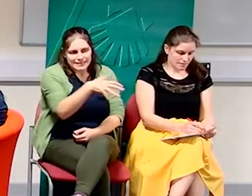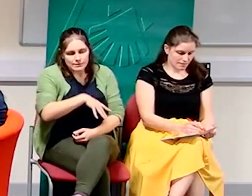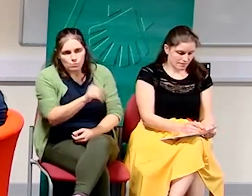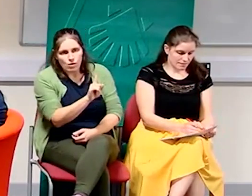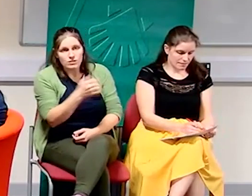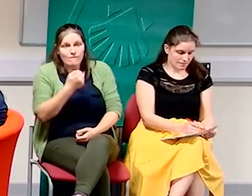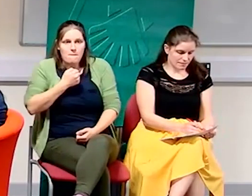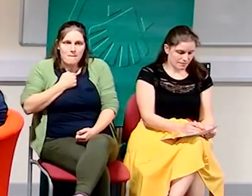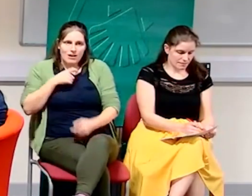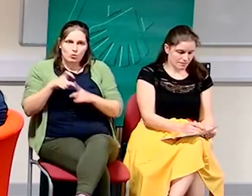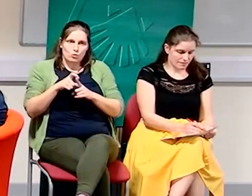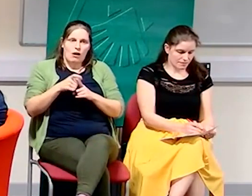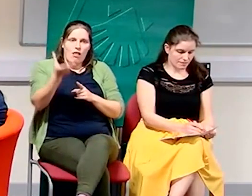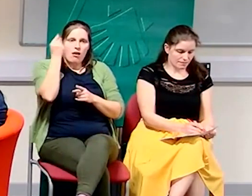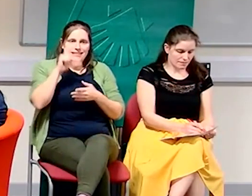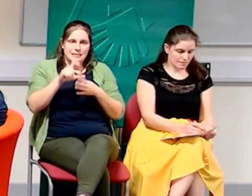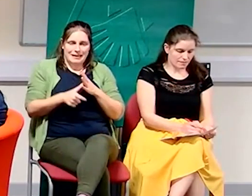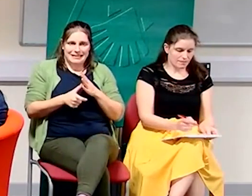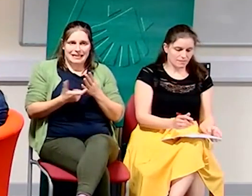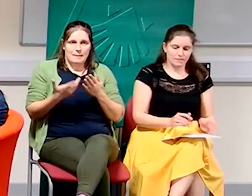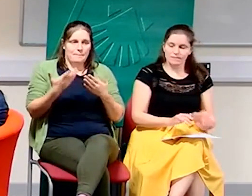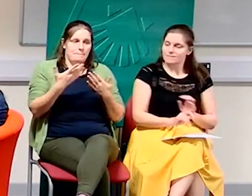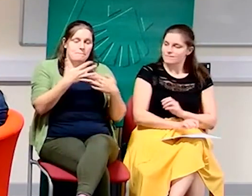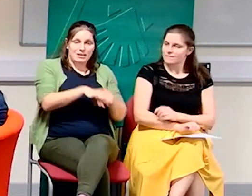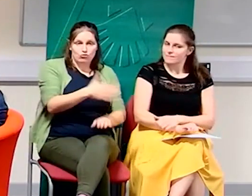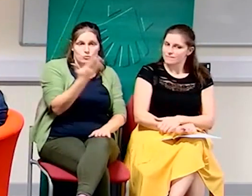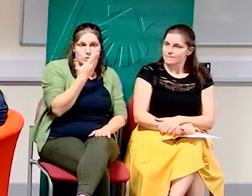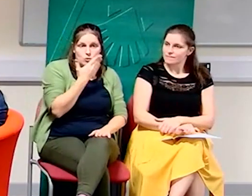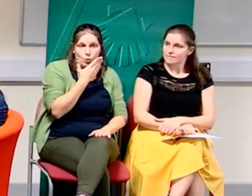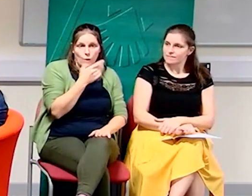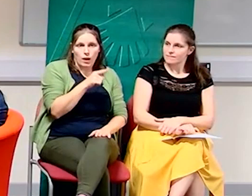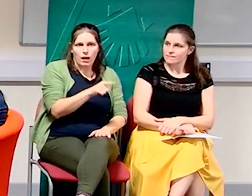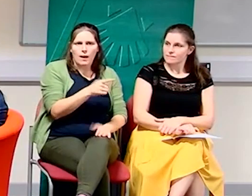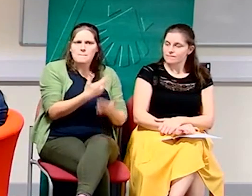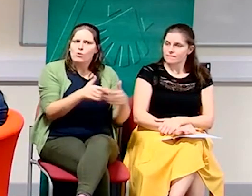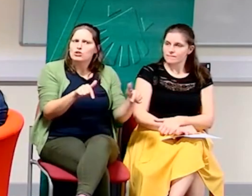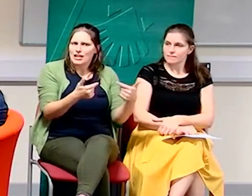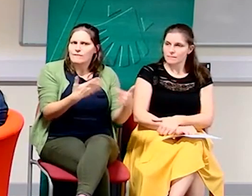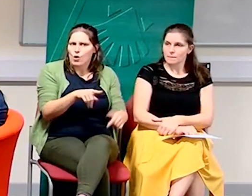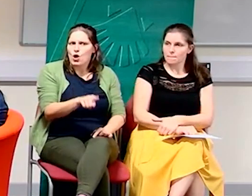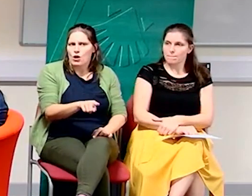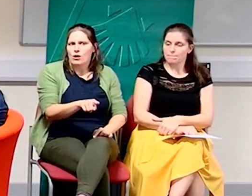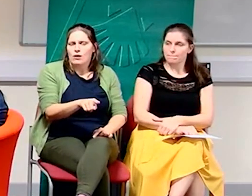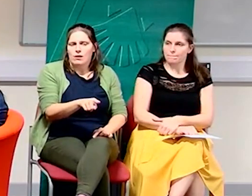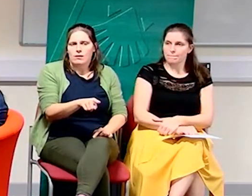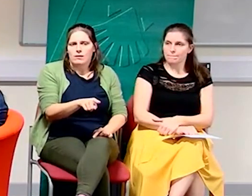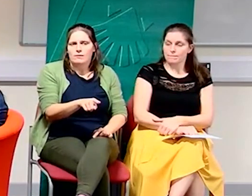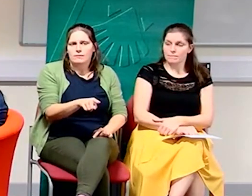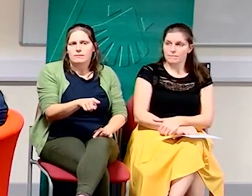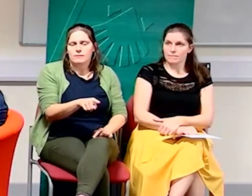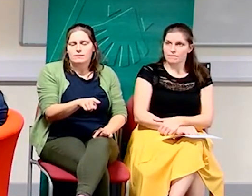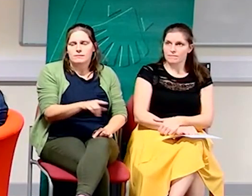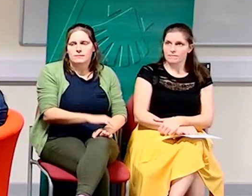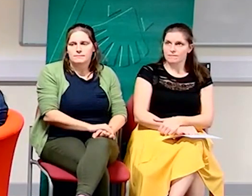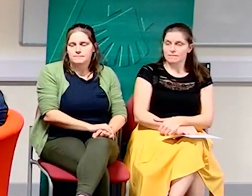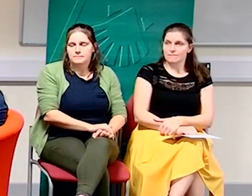learning disability um mainstream school was much more challenging um yeah each